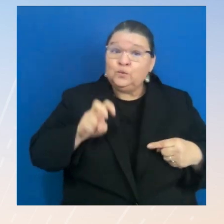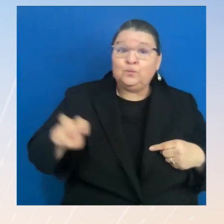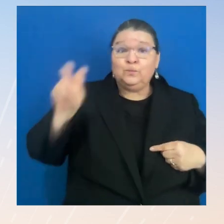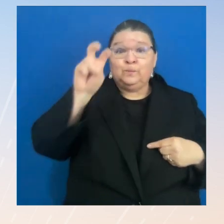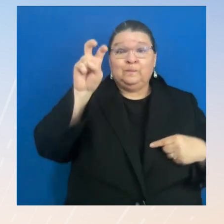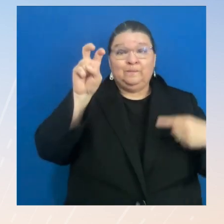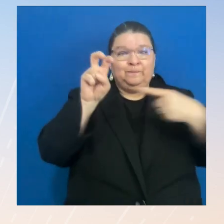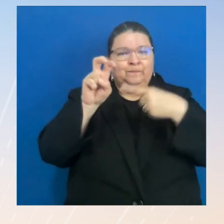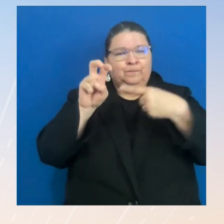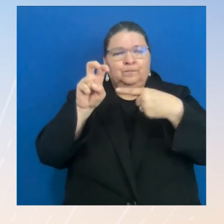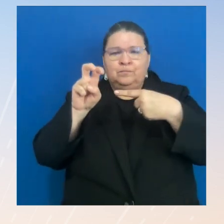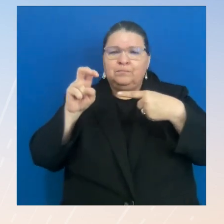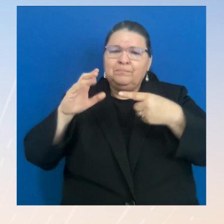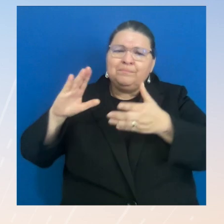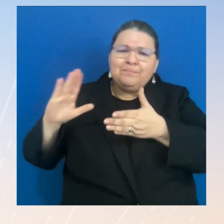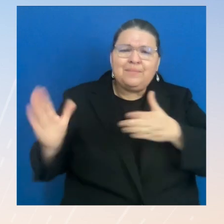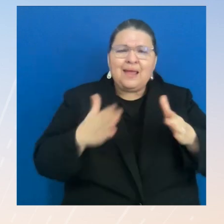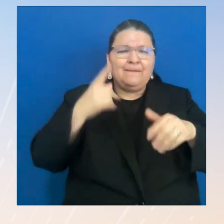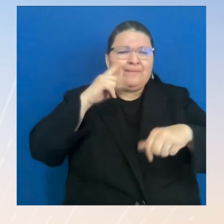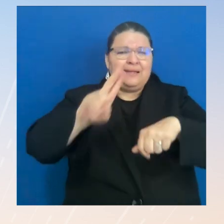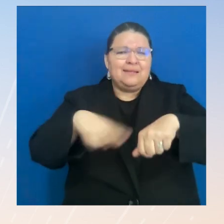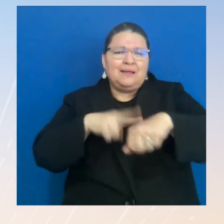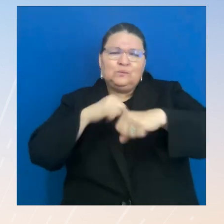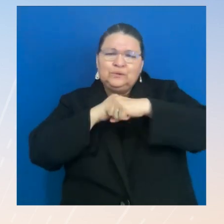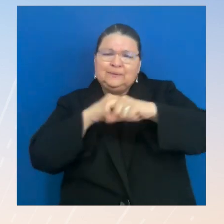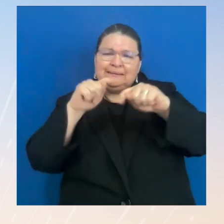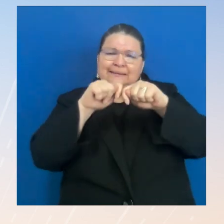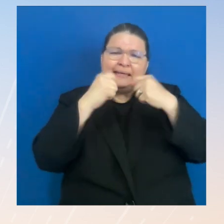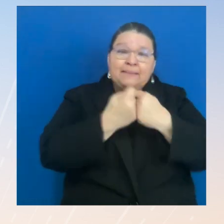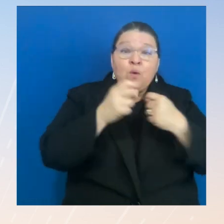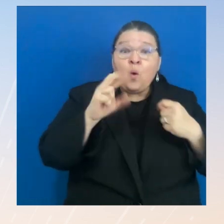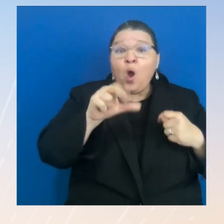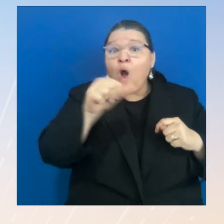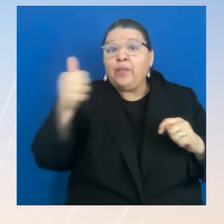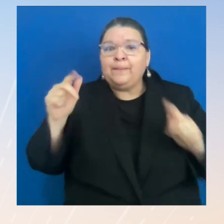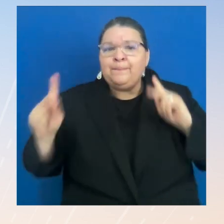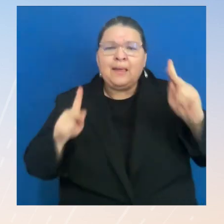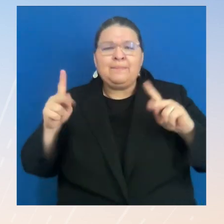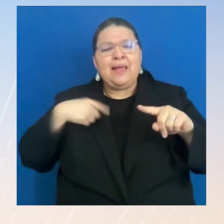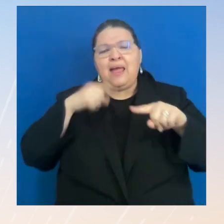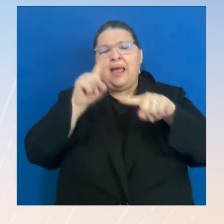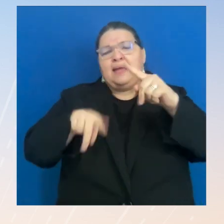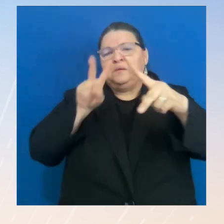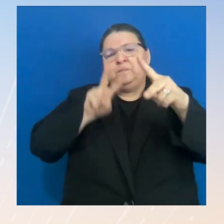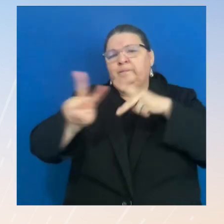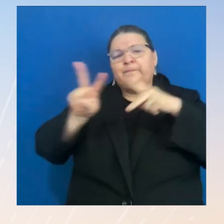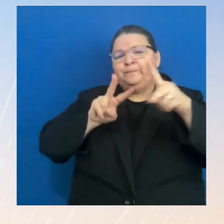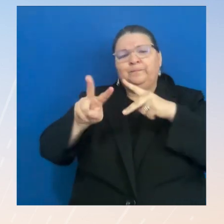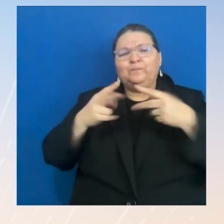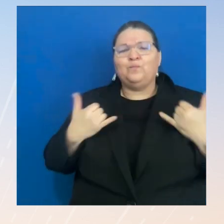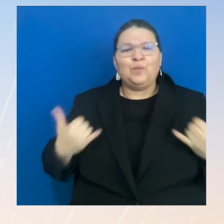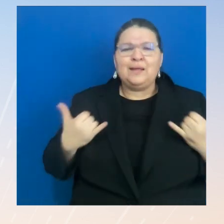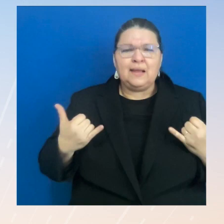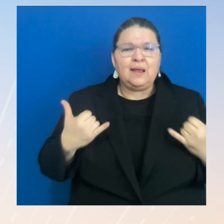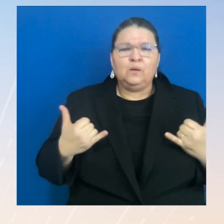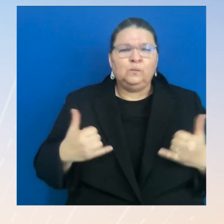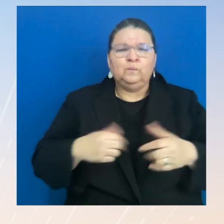I don't have anything to predict for you at this point in time. But, you know, we will continue to assess whether that would be constructive